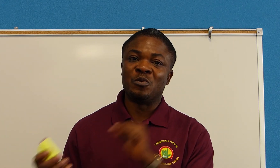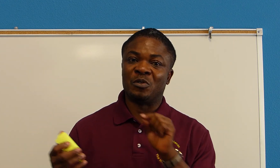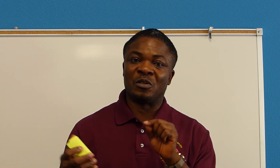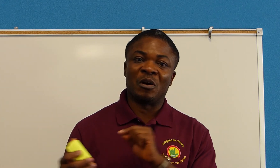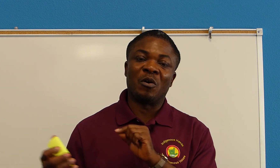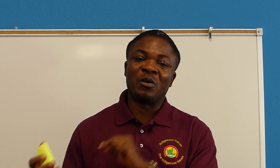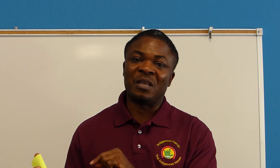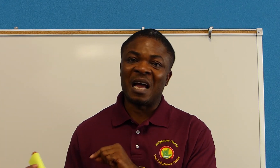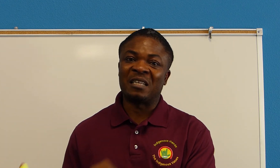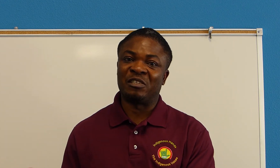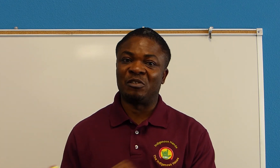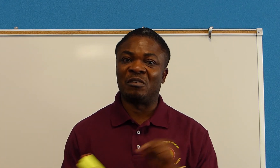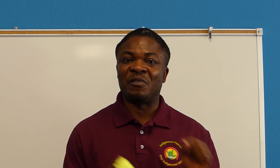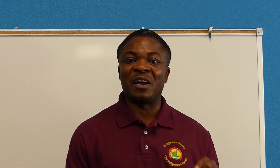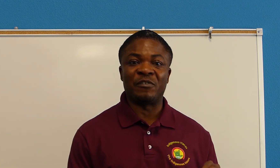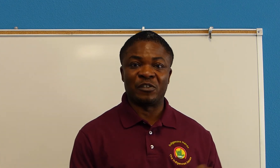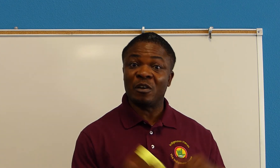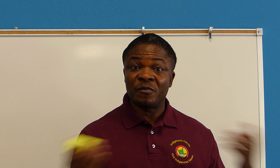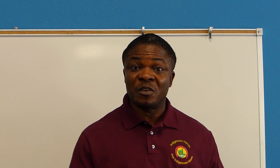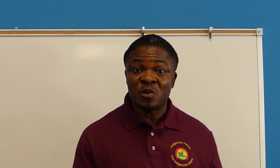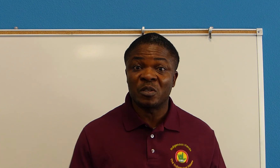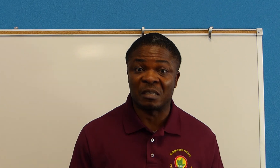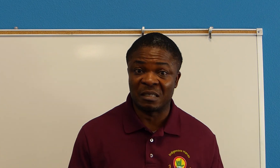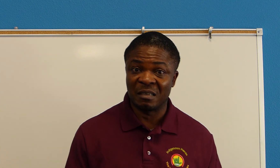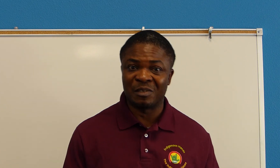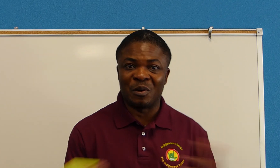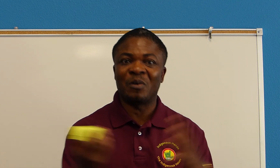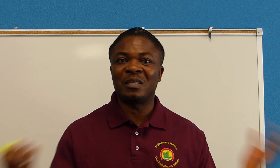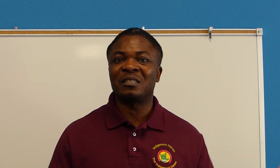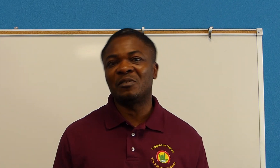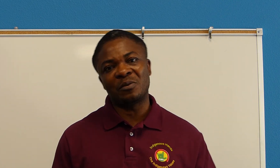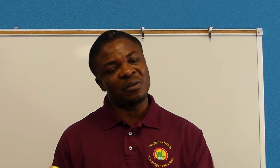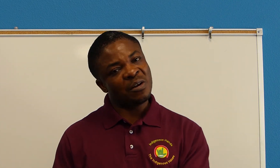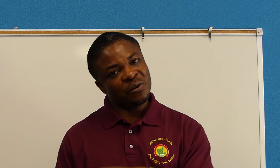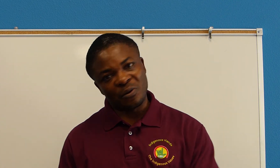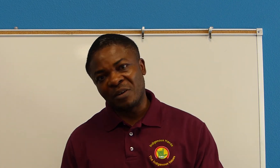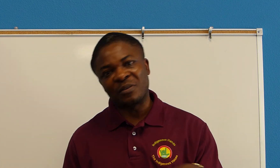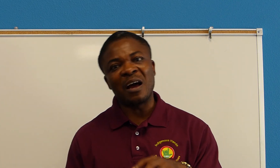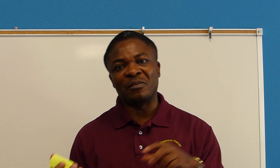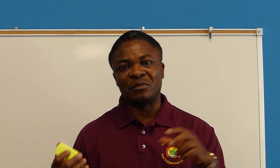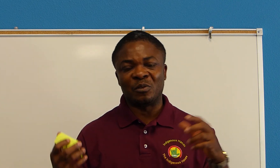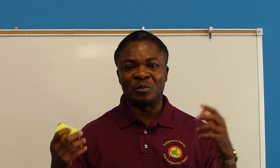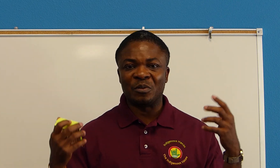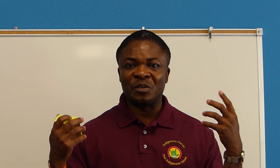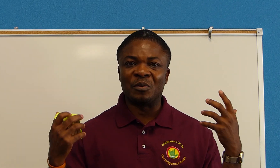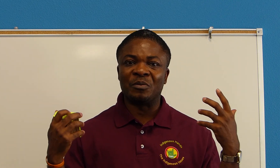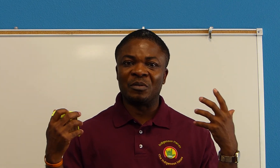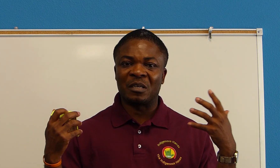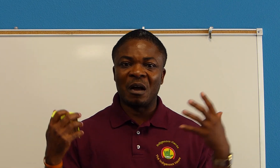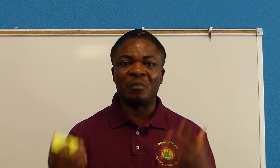or on the attitude of language of the users? So all these, you know run around to you know, come to